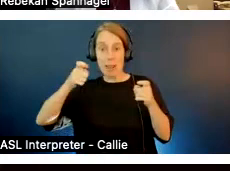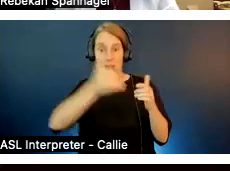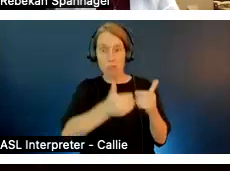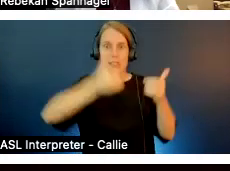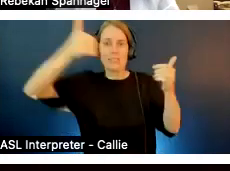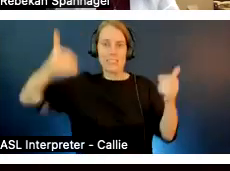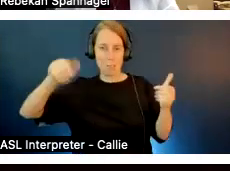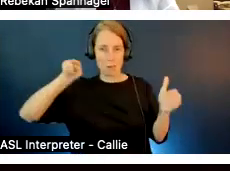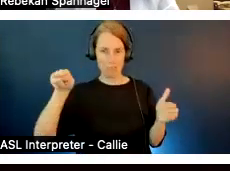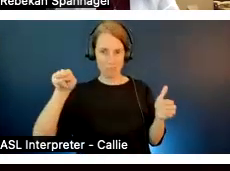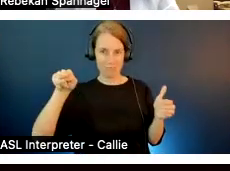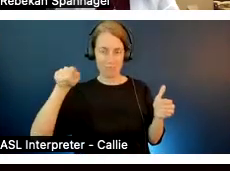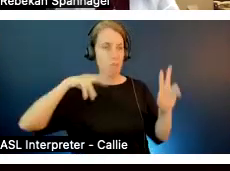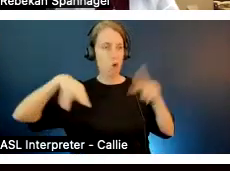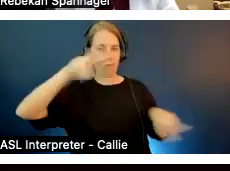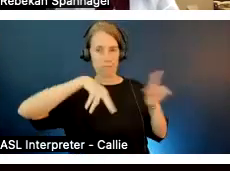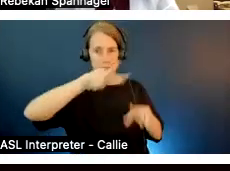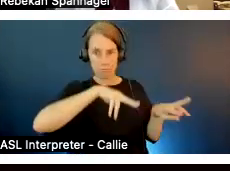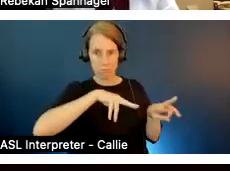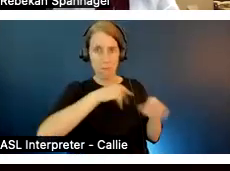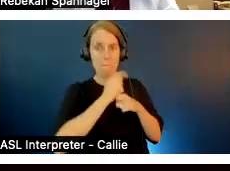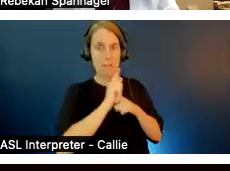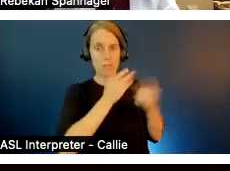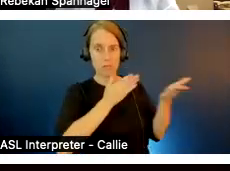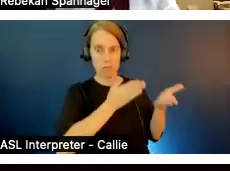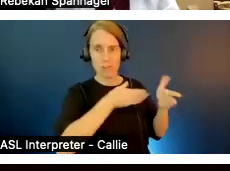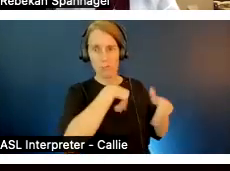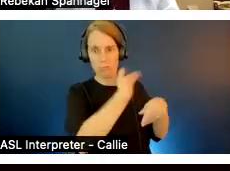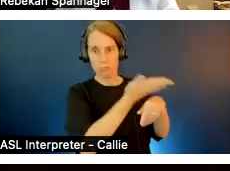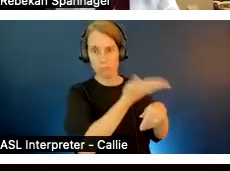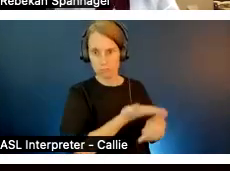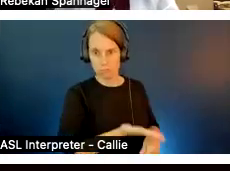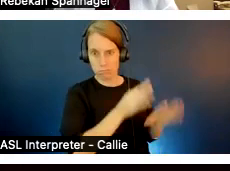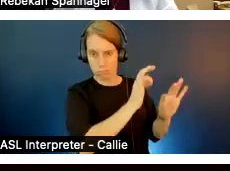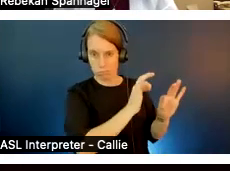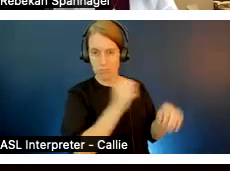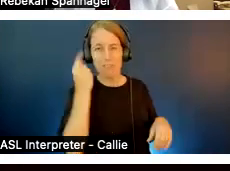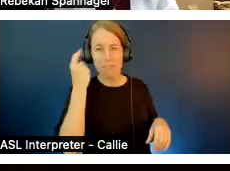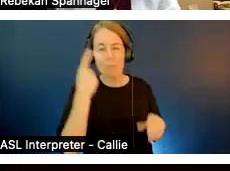by the same organization that is providing your nursing services or that if you're living in a